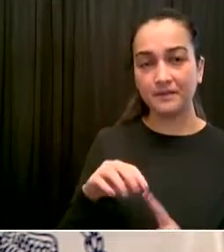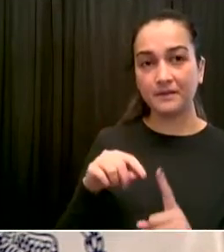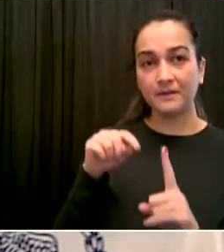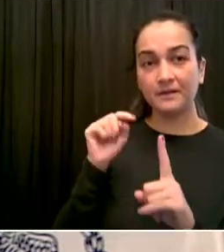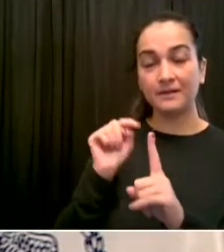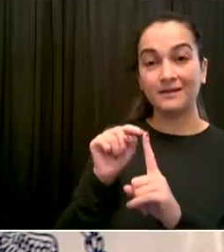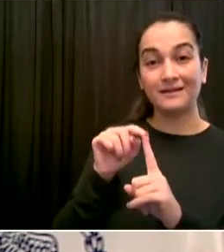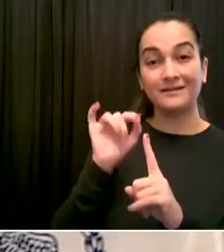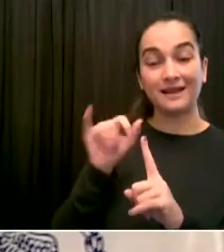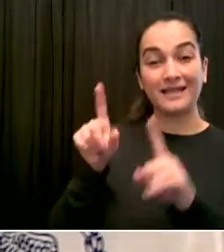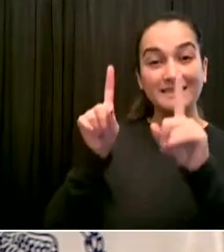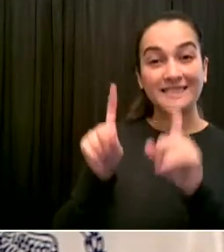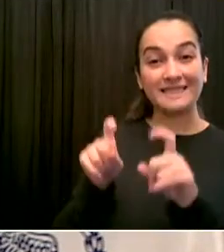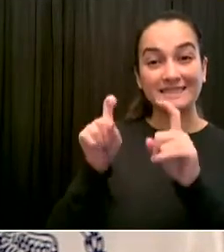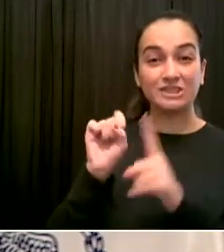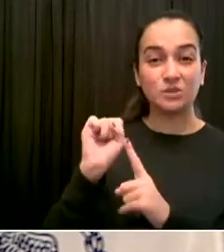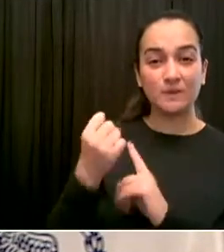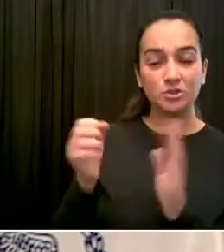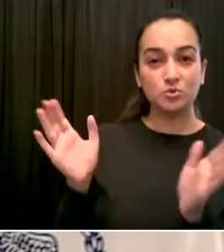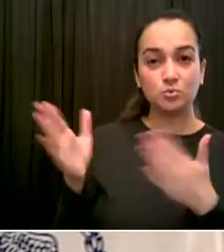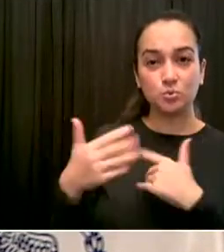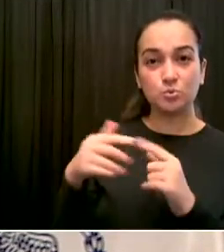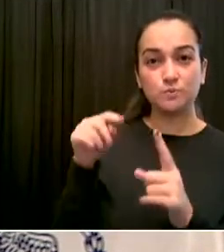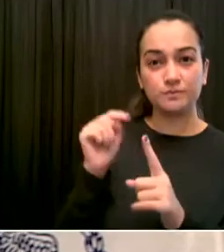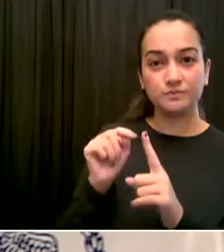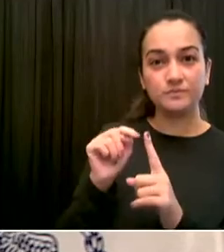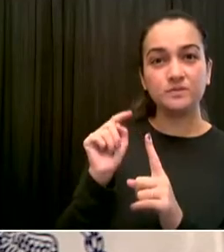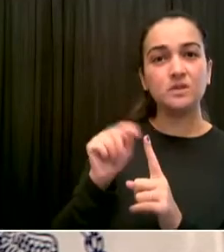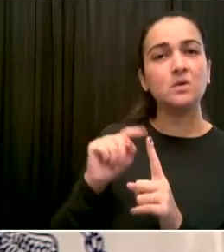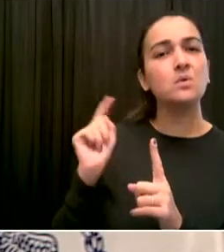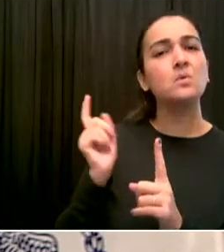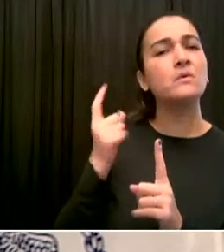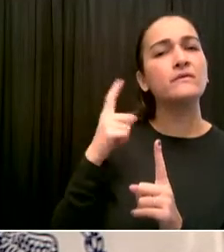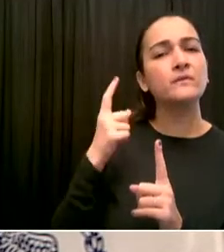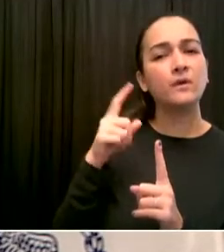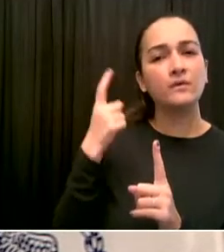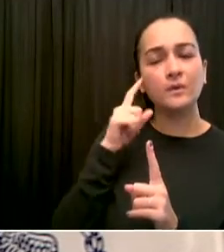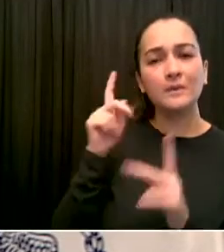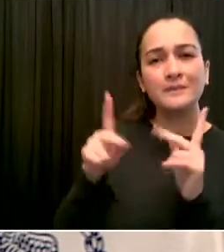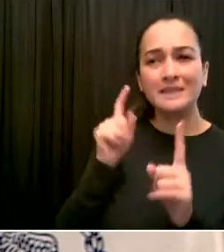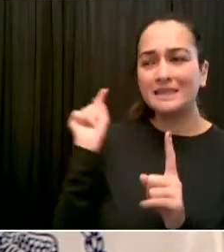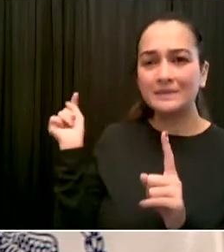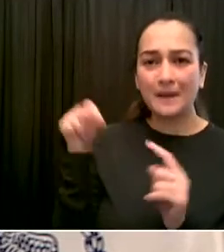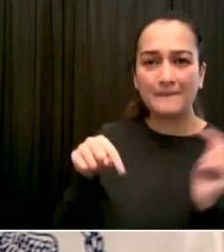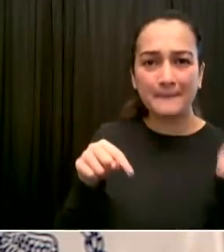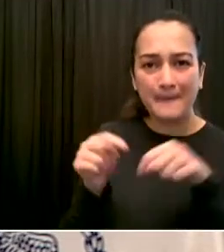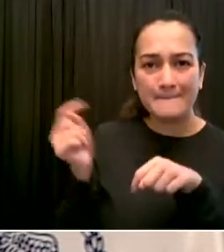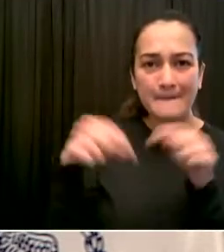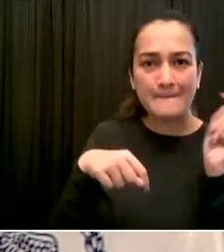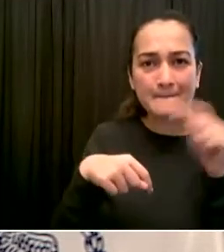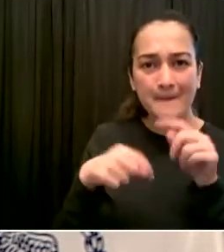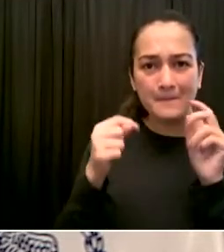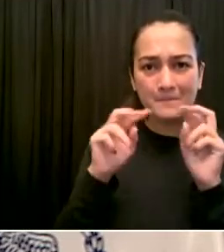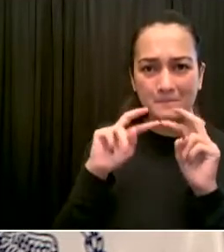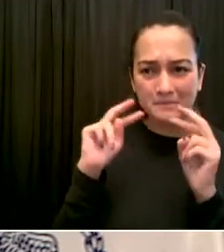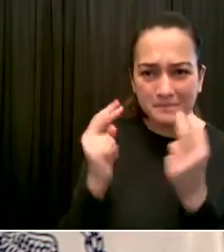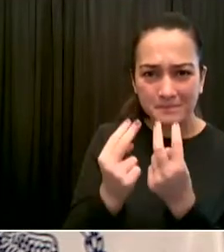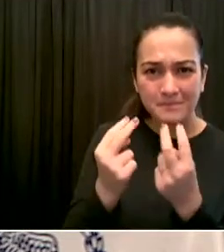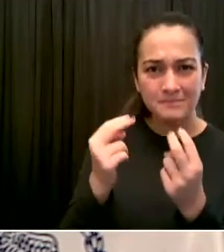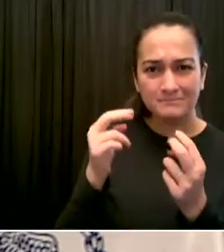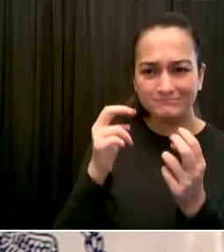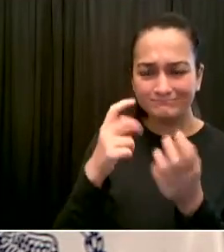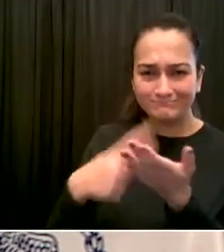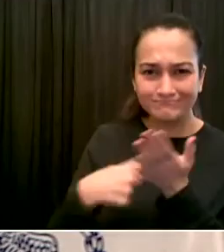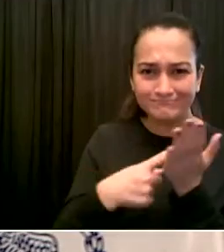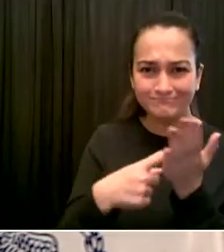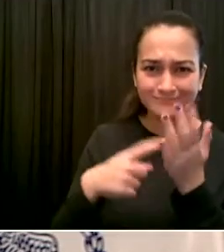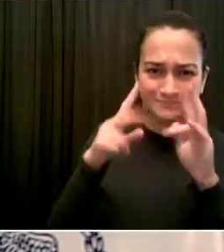THIS IS SOMETHING THE CITY DID